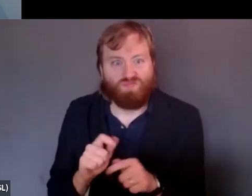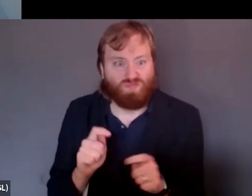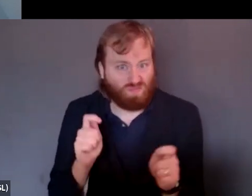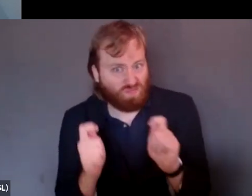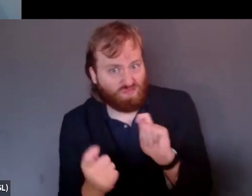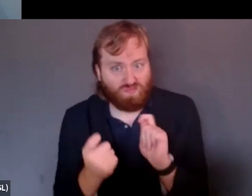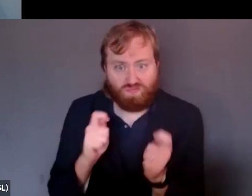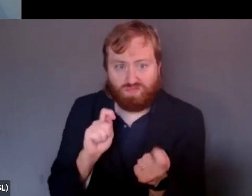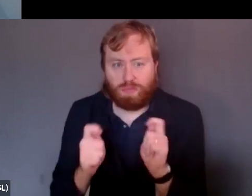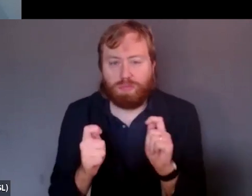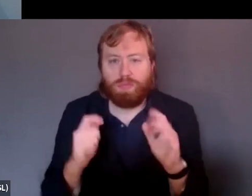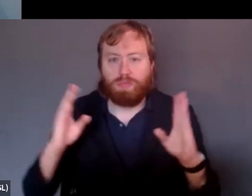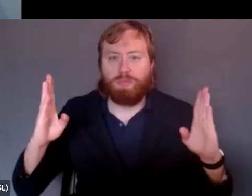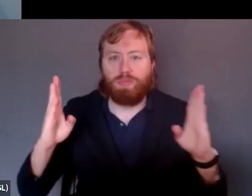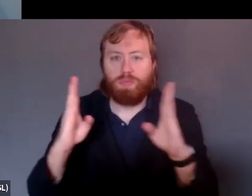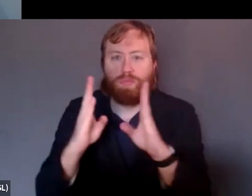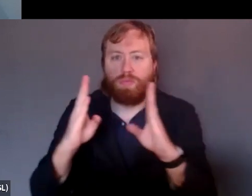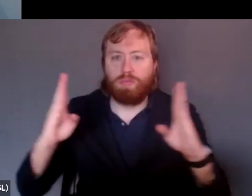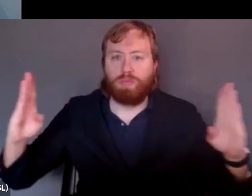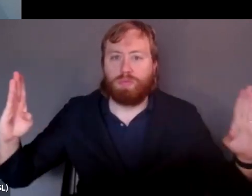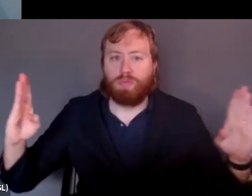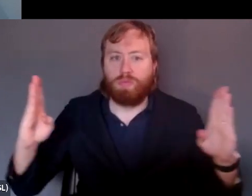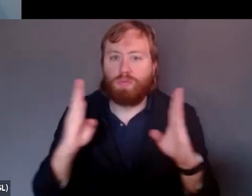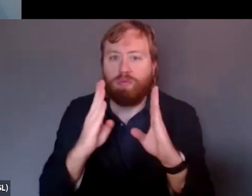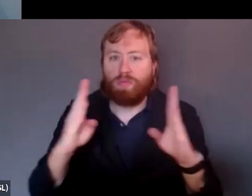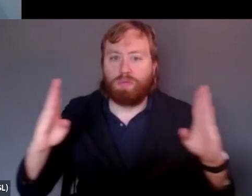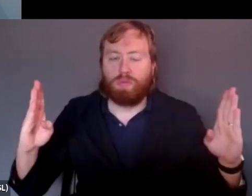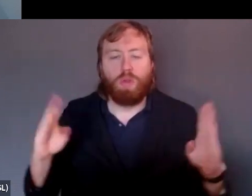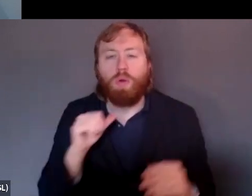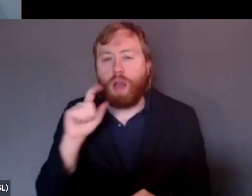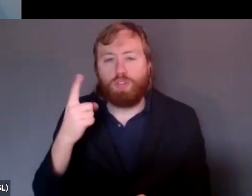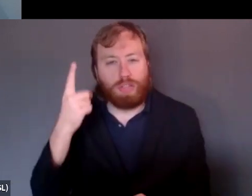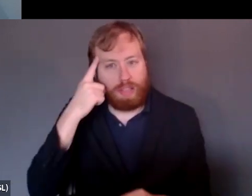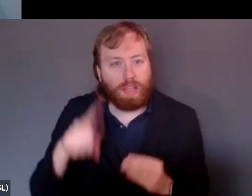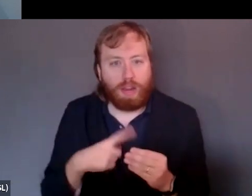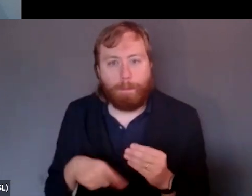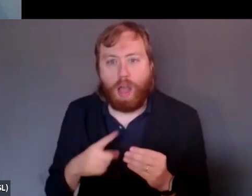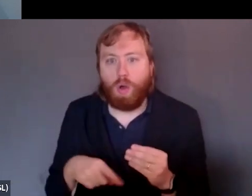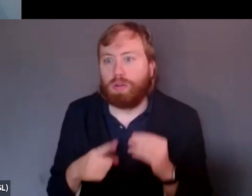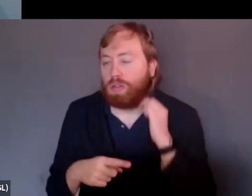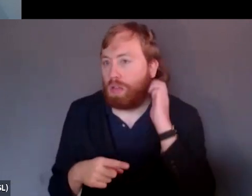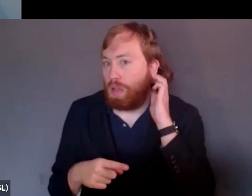because we don't think in just desktop, tablet, mobile. We think in an infinite continuum of browser widths